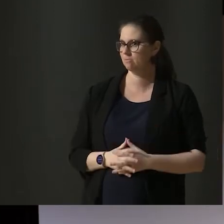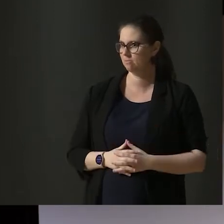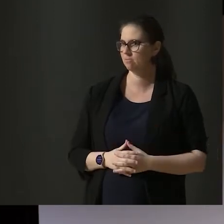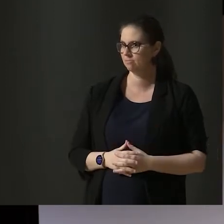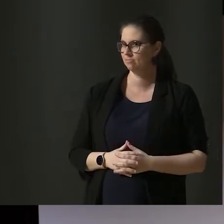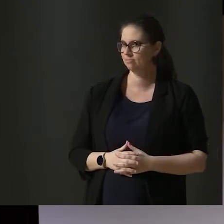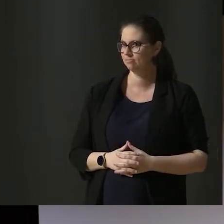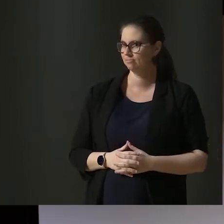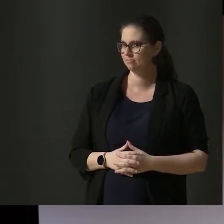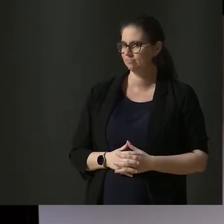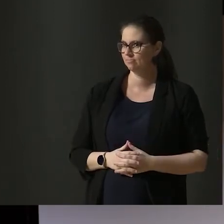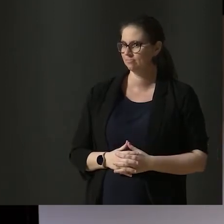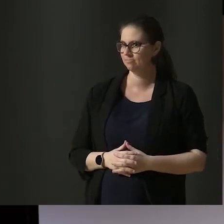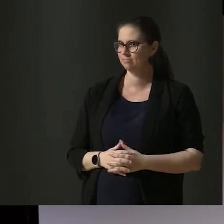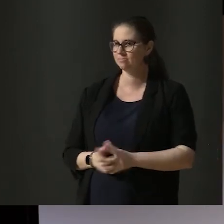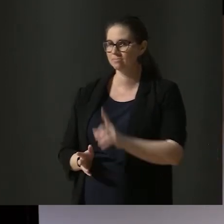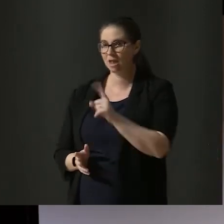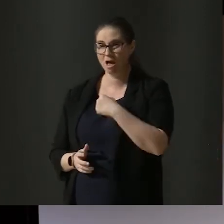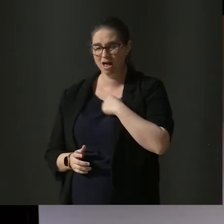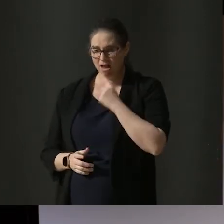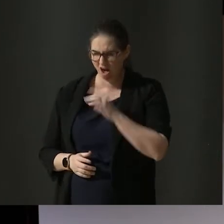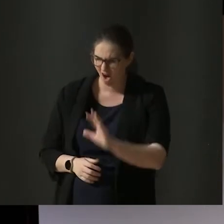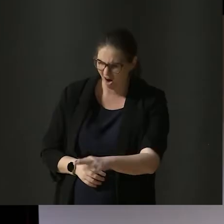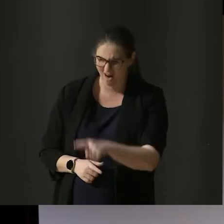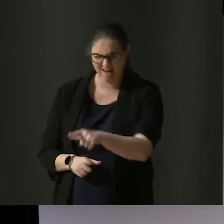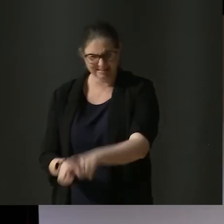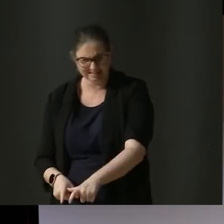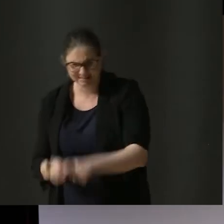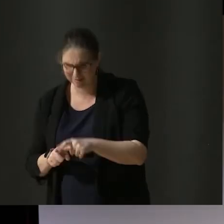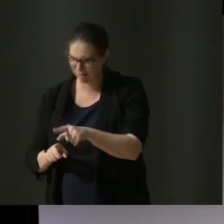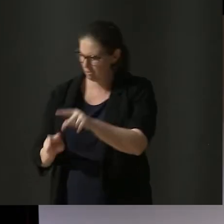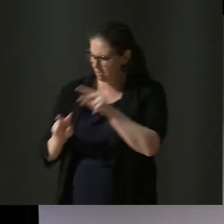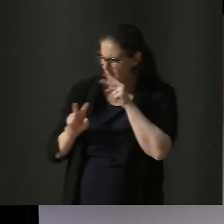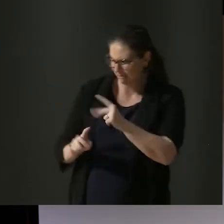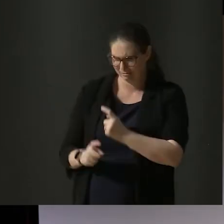When I said that got has you, look frustrated and angry